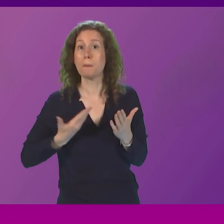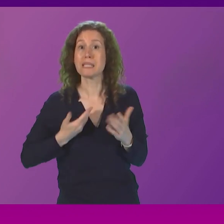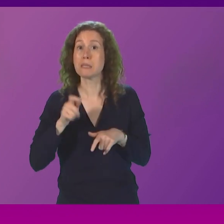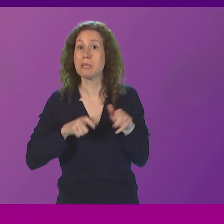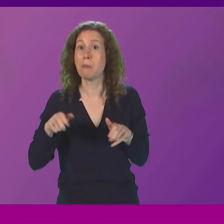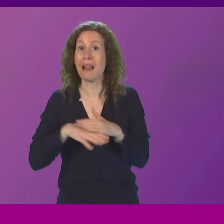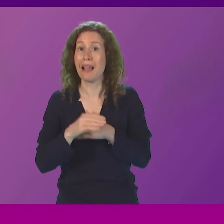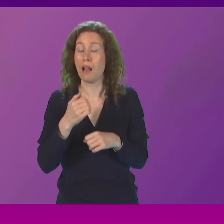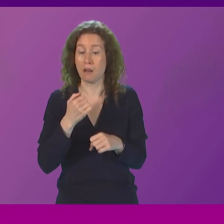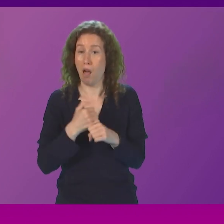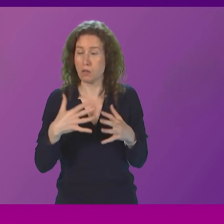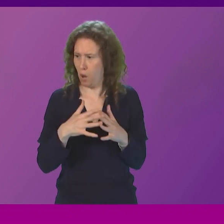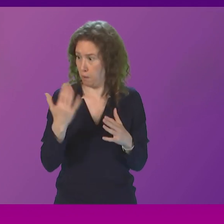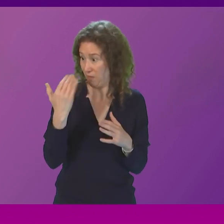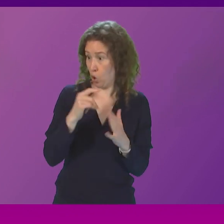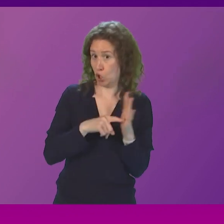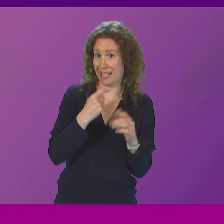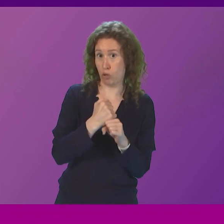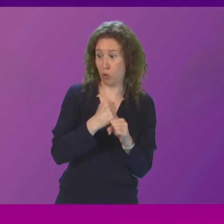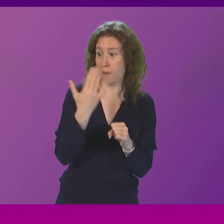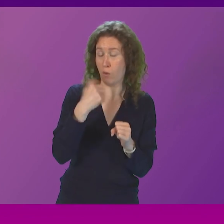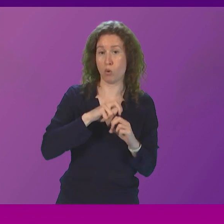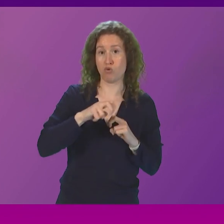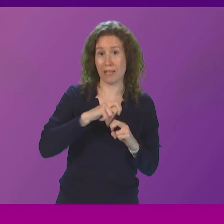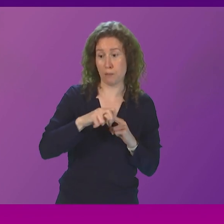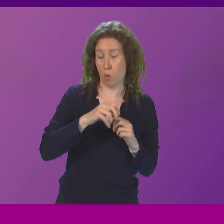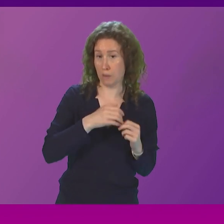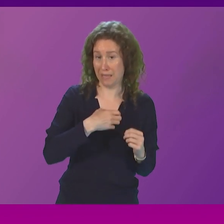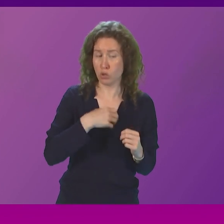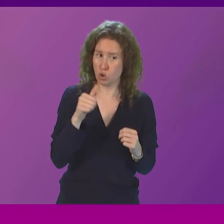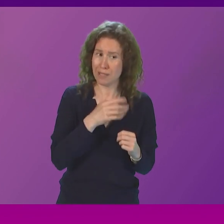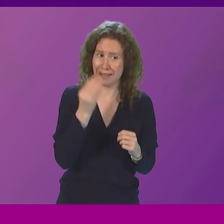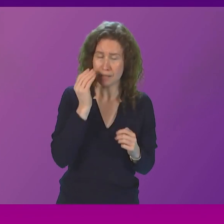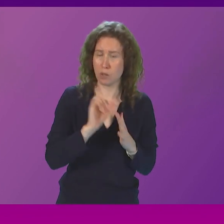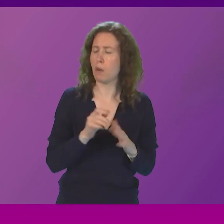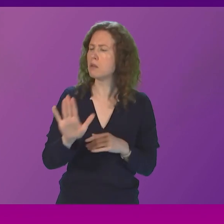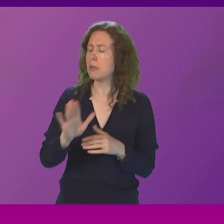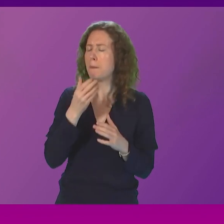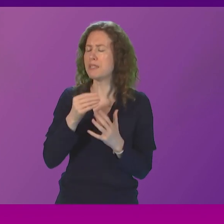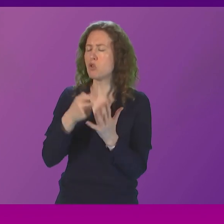I know that Jenny Gilruth used to be the transport minister, but she should be listening to the points that I am making. Mr Ross, please continue.